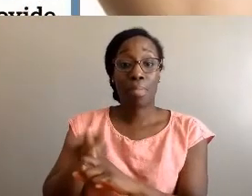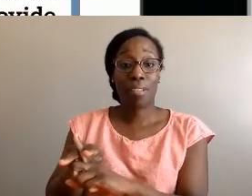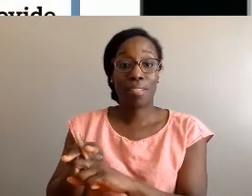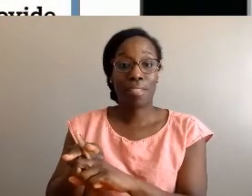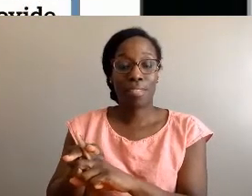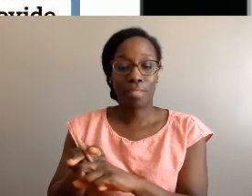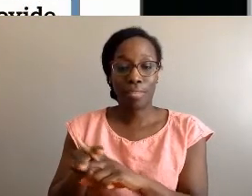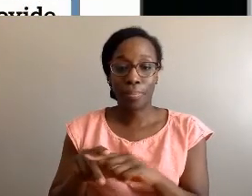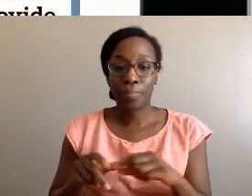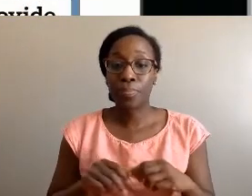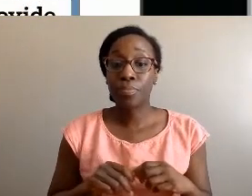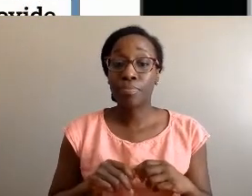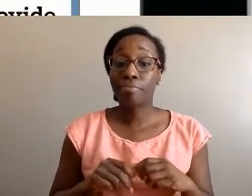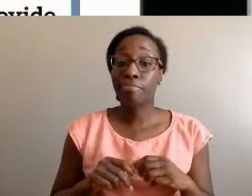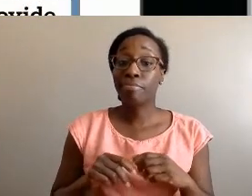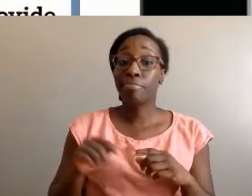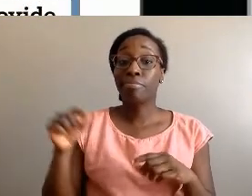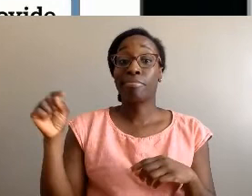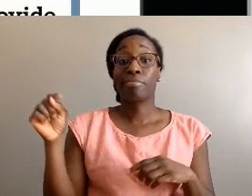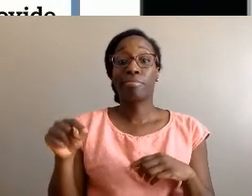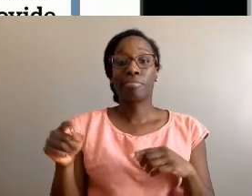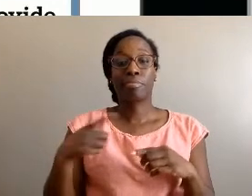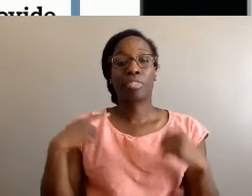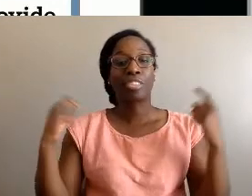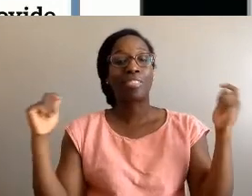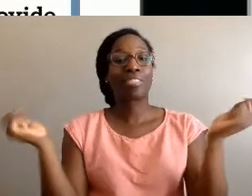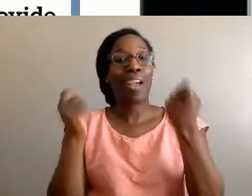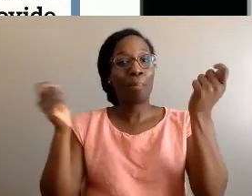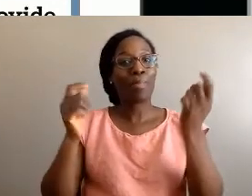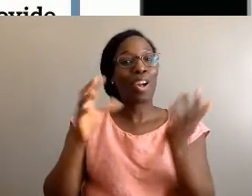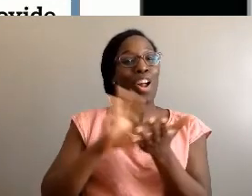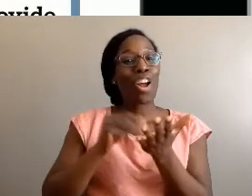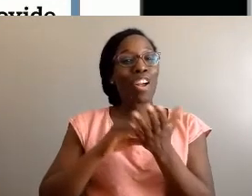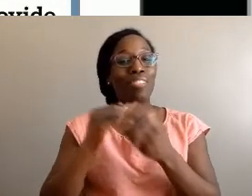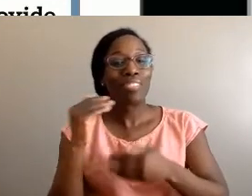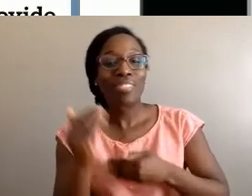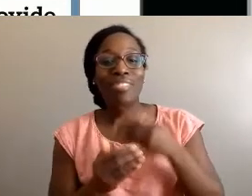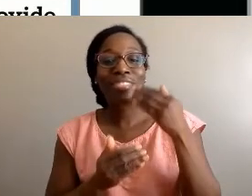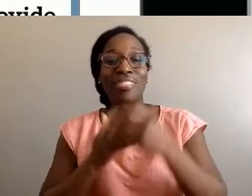Transform practice or applying: here we celebrate the learning process